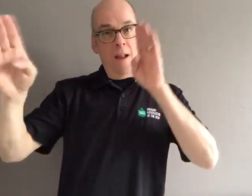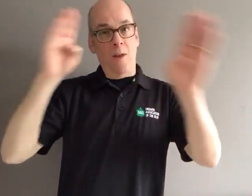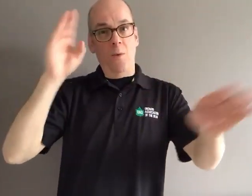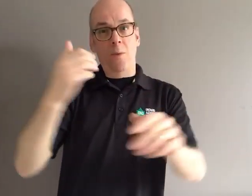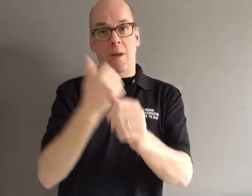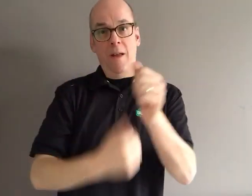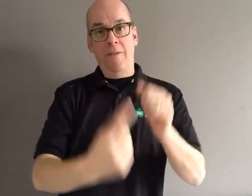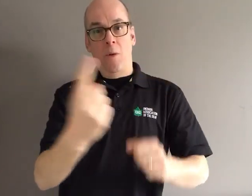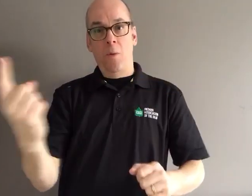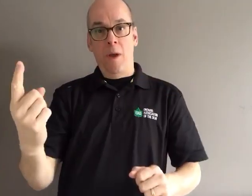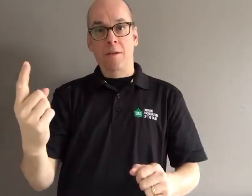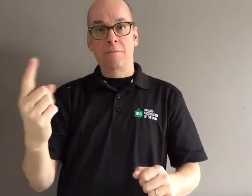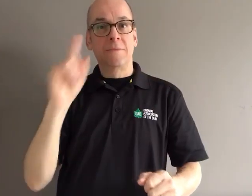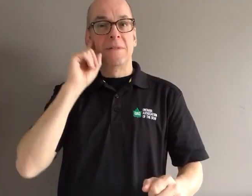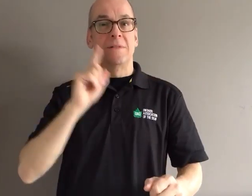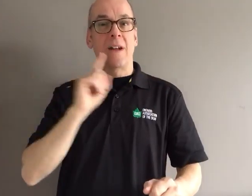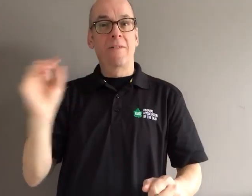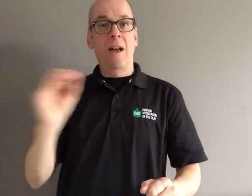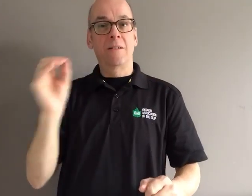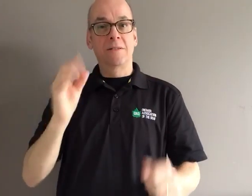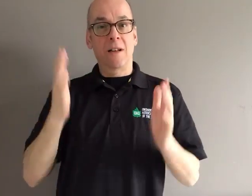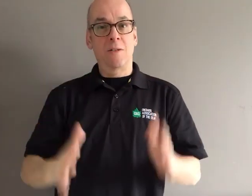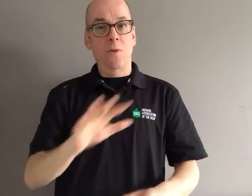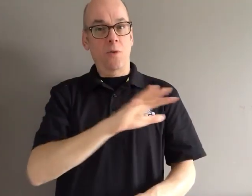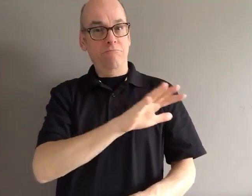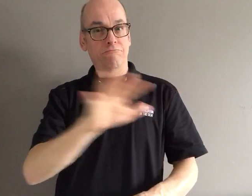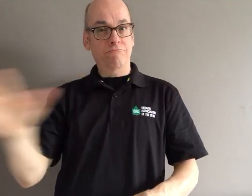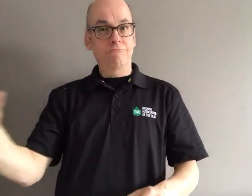Hello everyone - Deaf Ontarians!